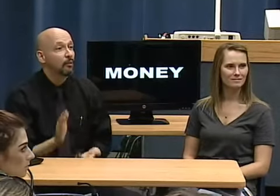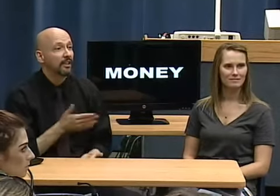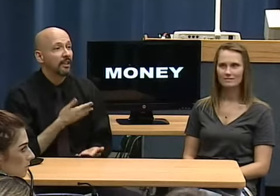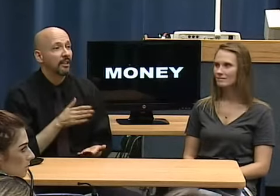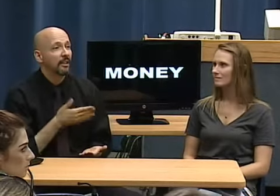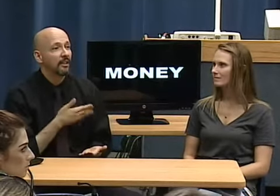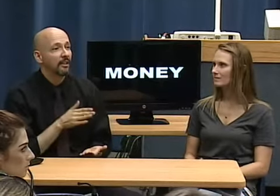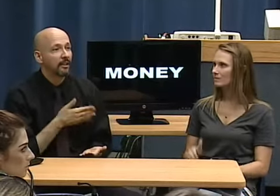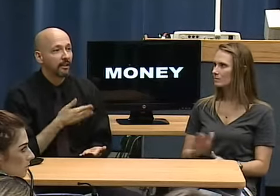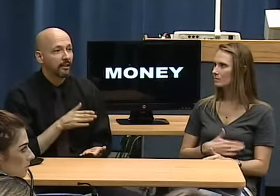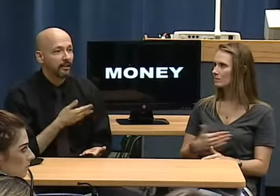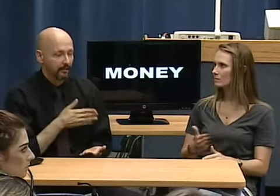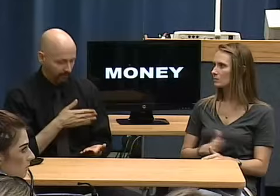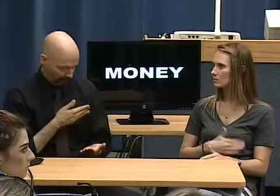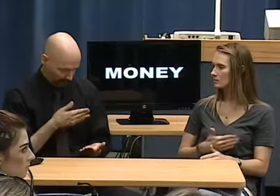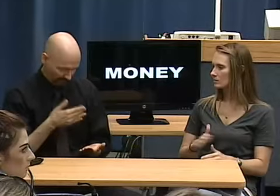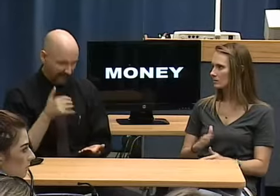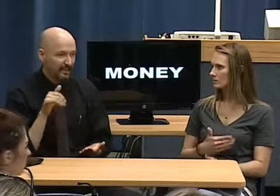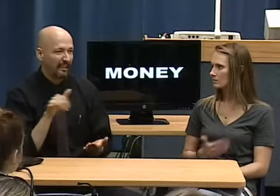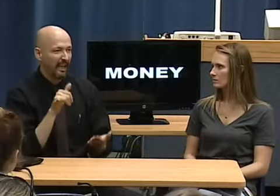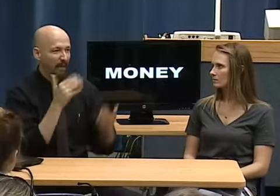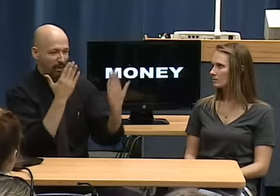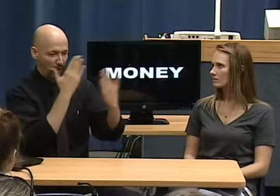Music? Same hand shapes.